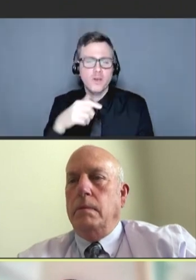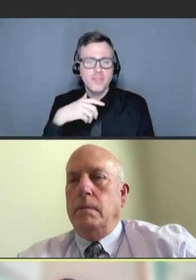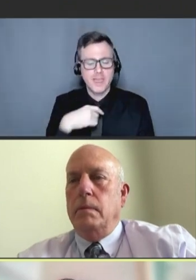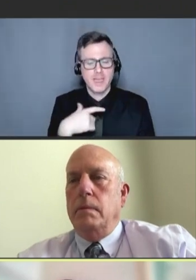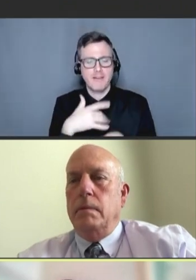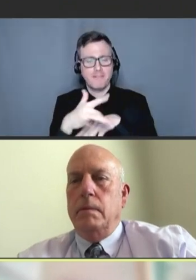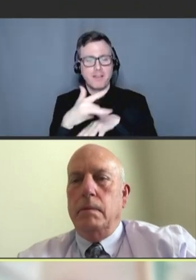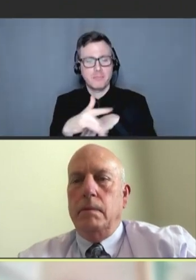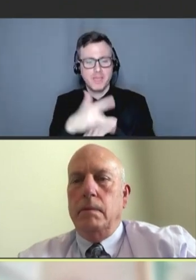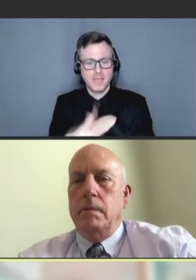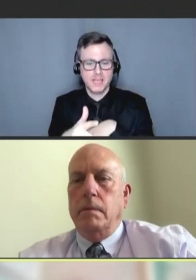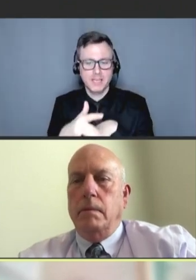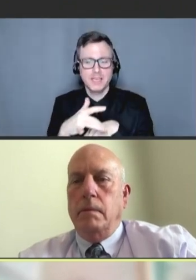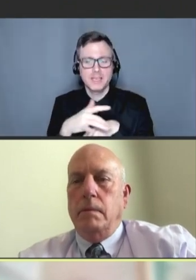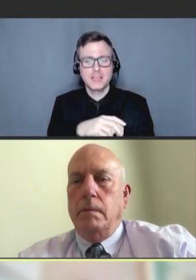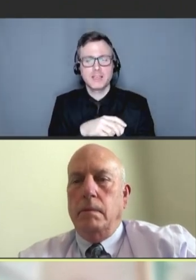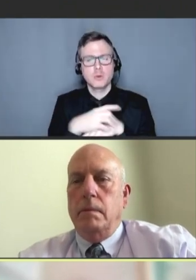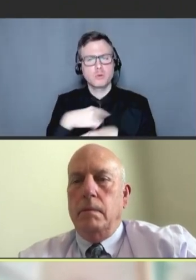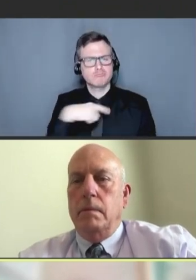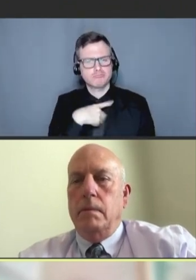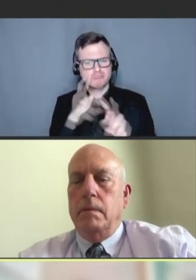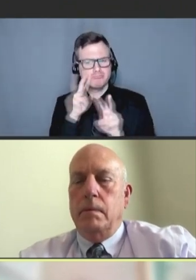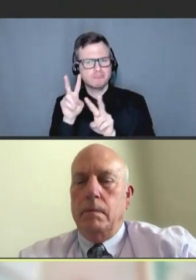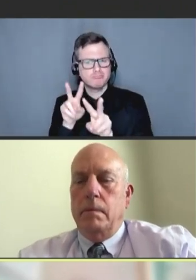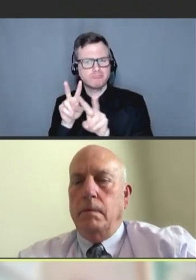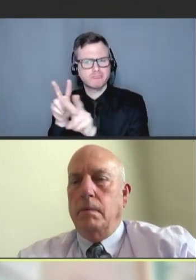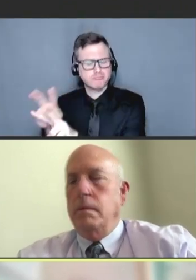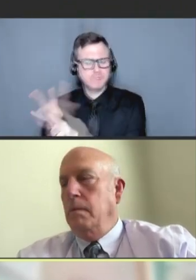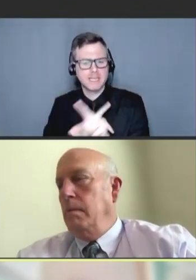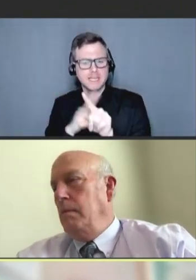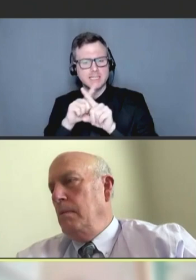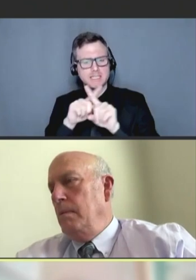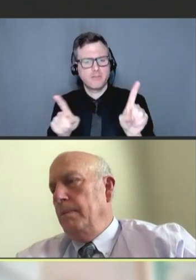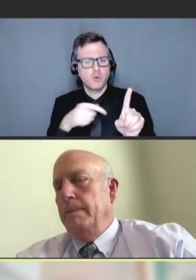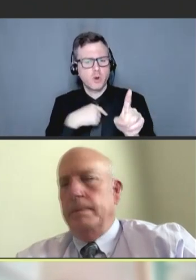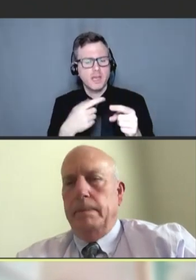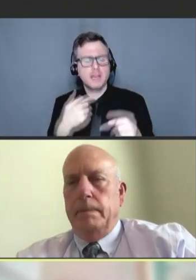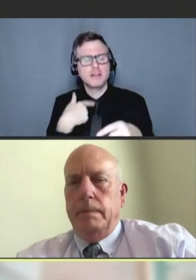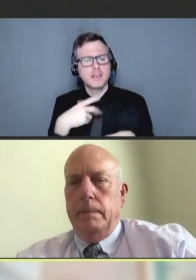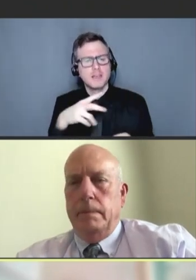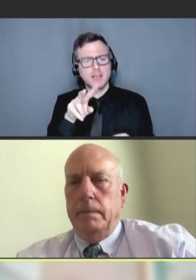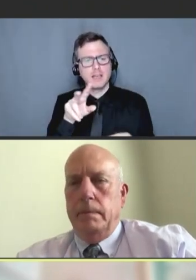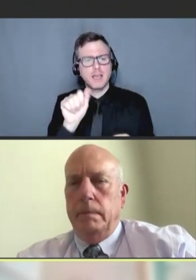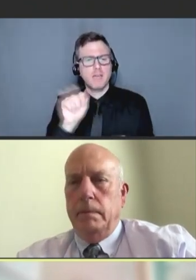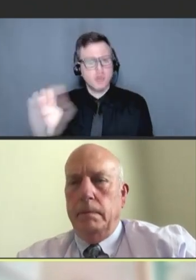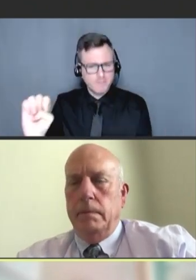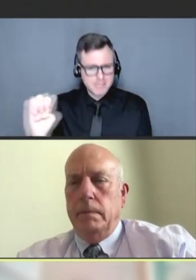We continue to monitor vaccine adverse events through passive and active surveillance.